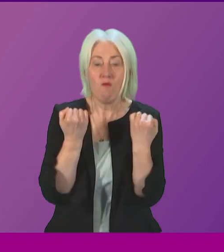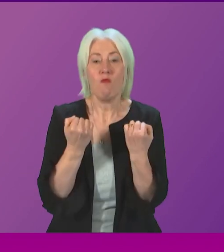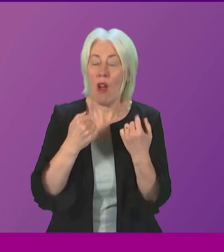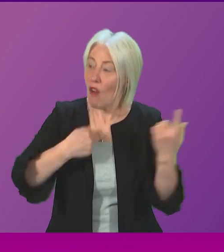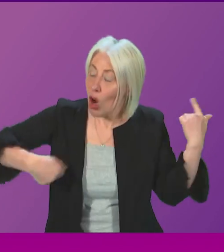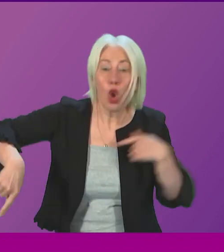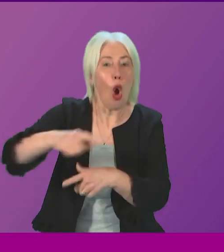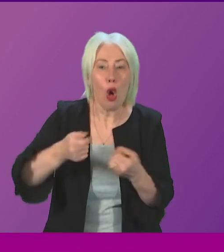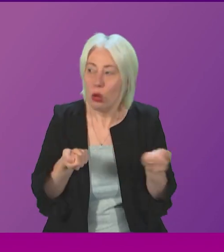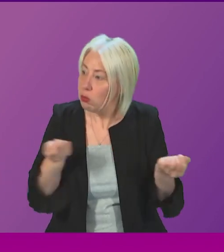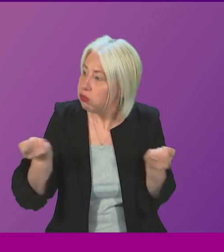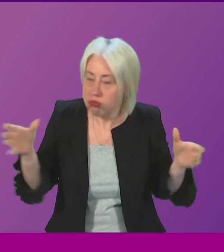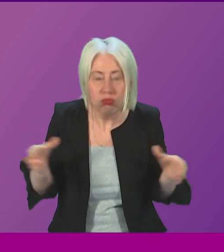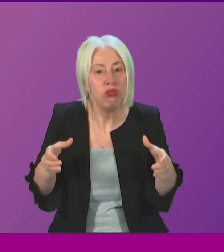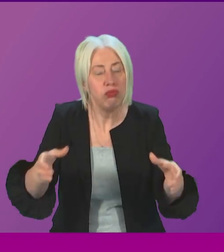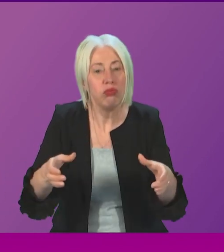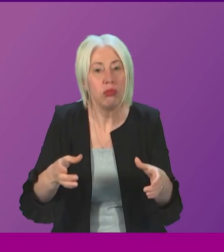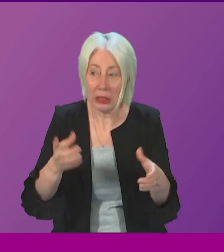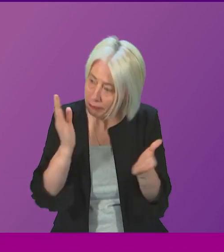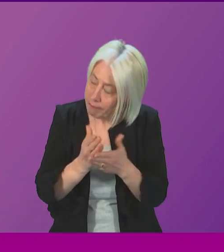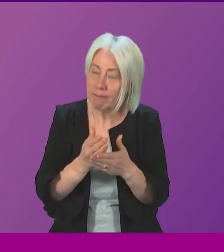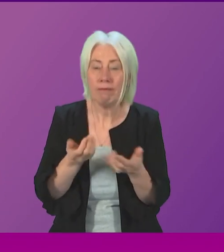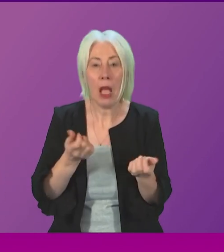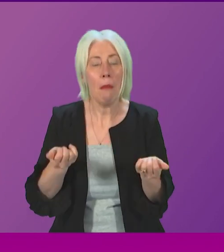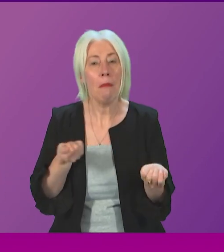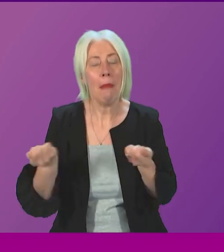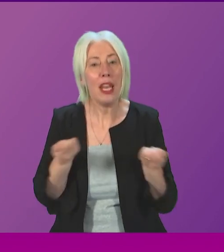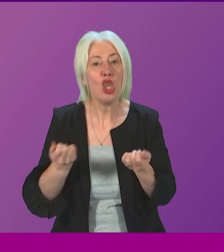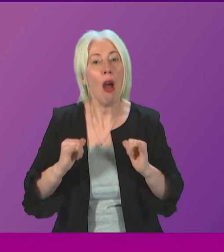Although management and leadership absolutely have a role to play, we all have a role to